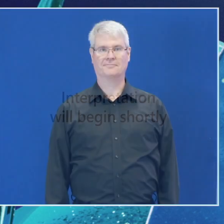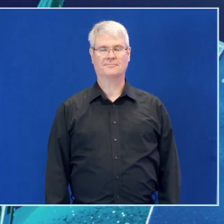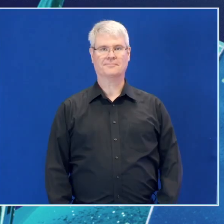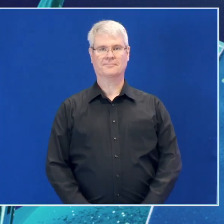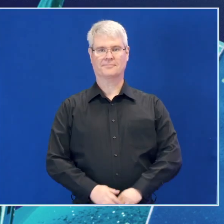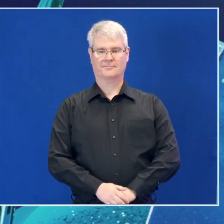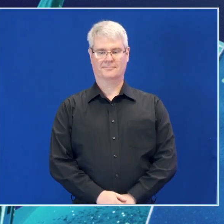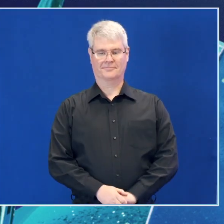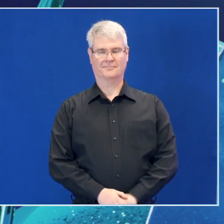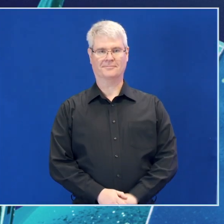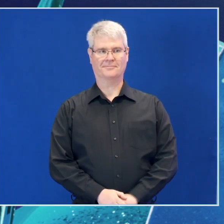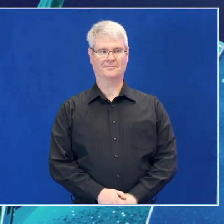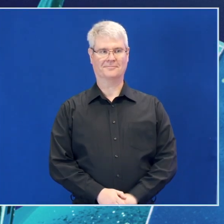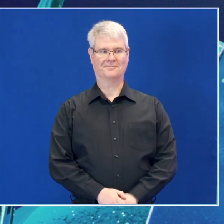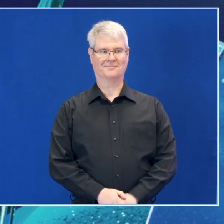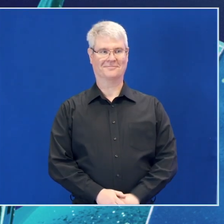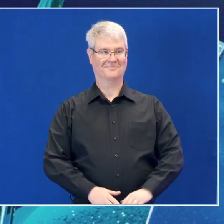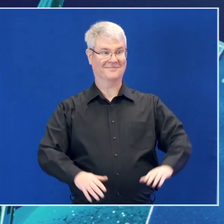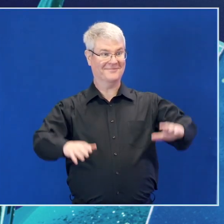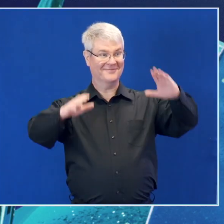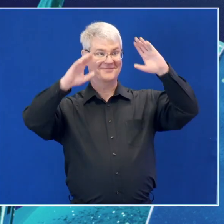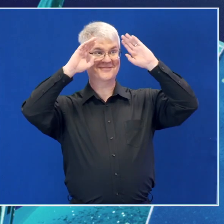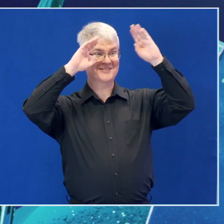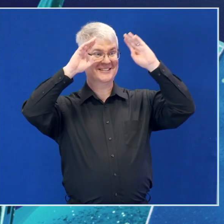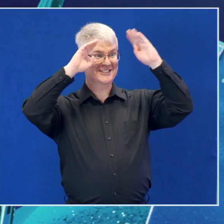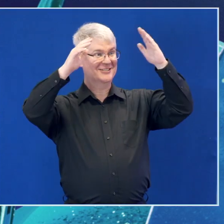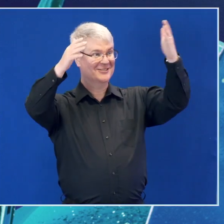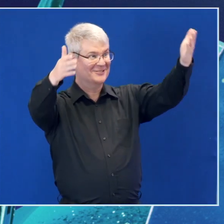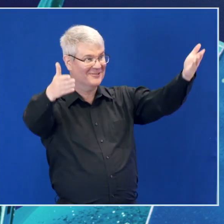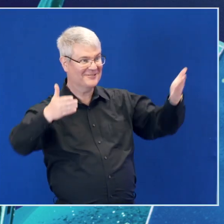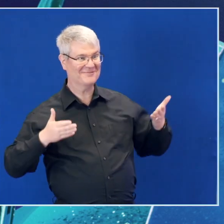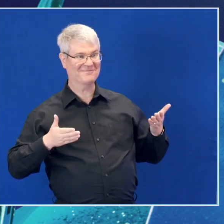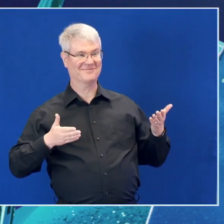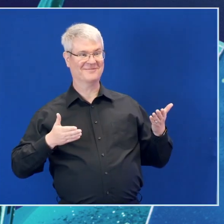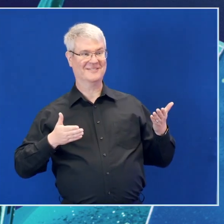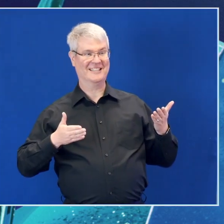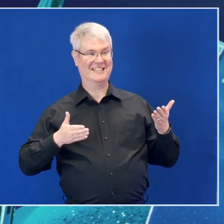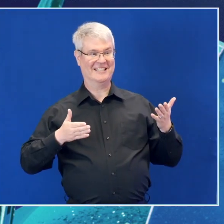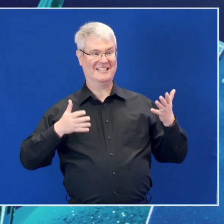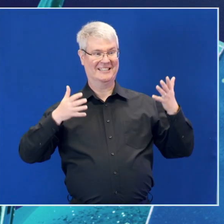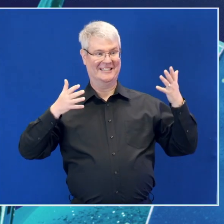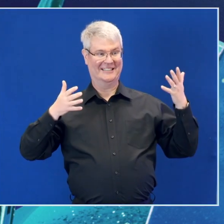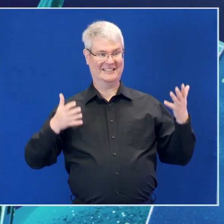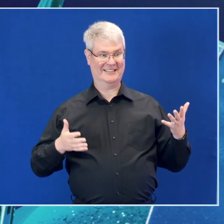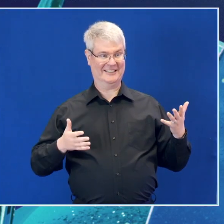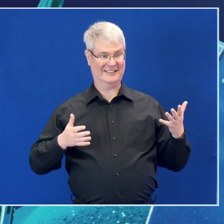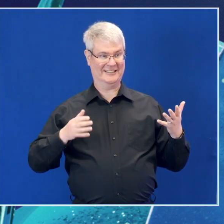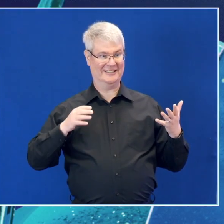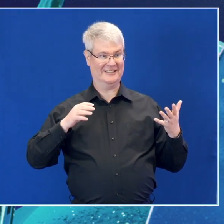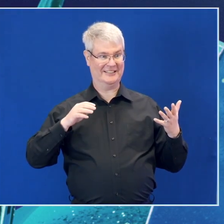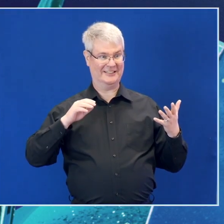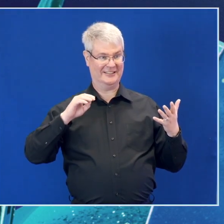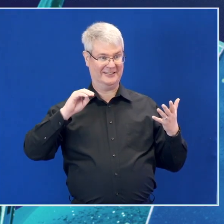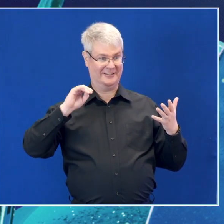Hi, everyone. Hi, welcome. Is the mic okay? Yeah. All right. I'm getting a thumbs up. Well, welcome.